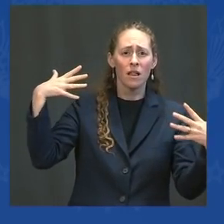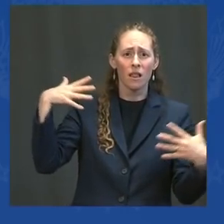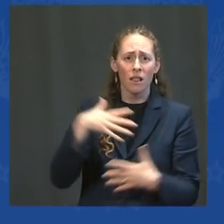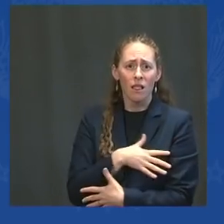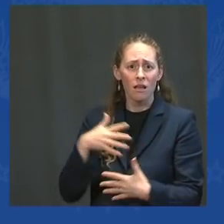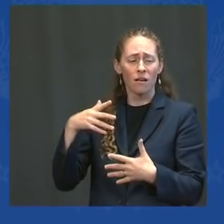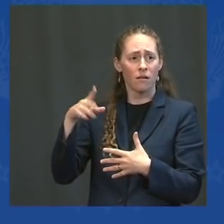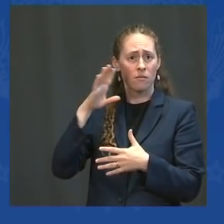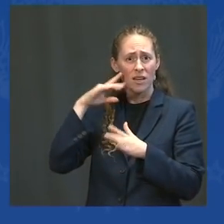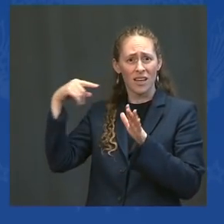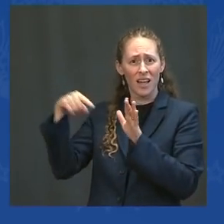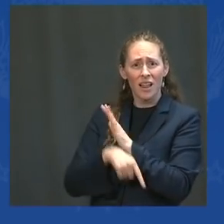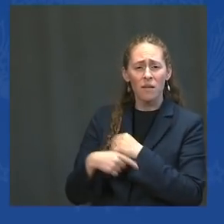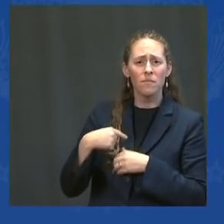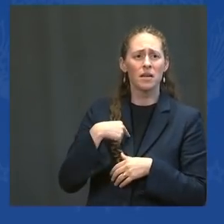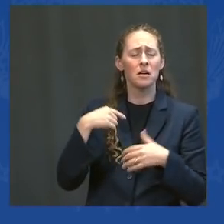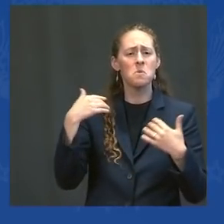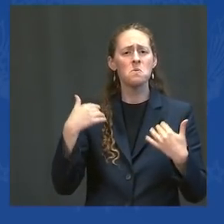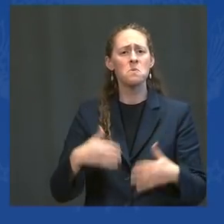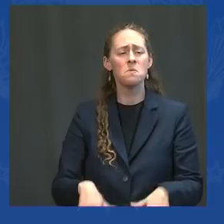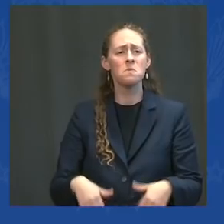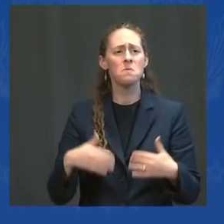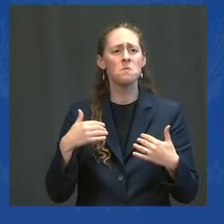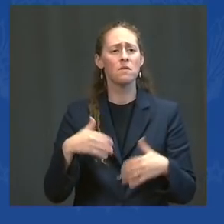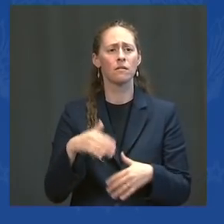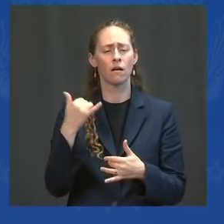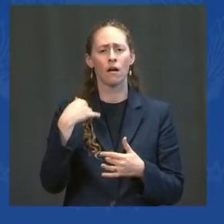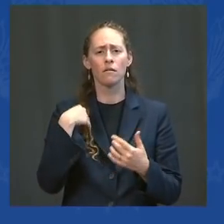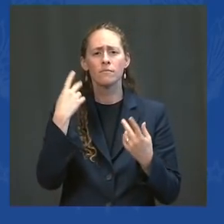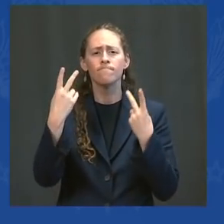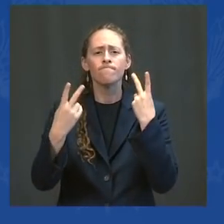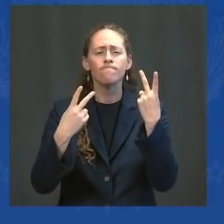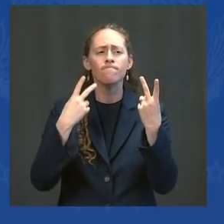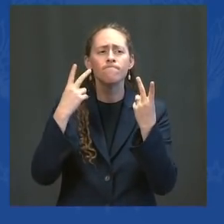What we know now, is in the midst of that violent attack,